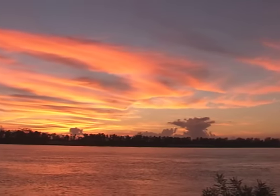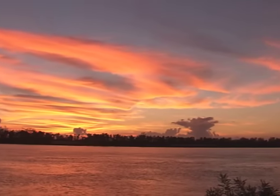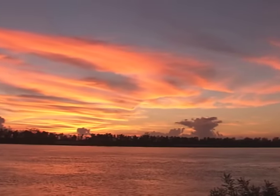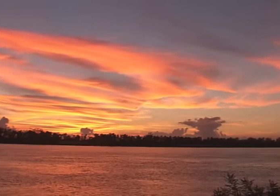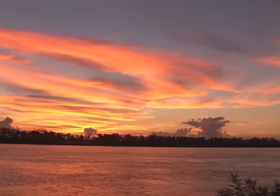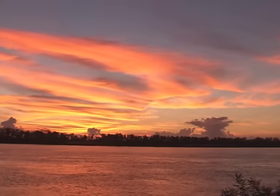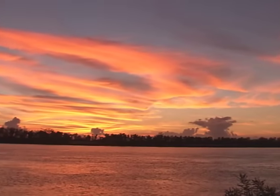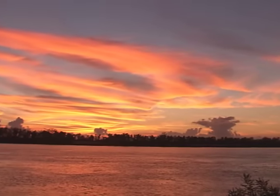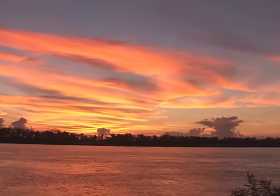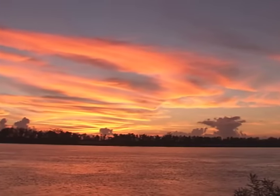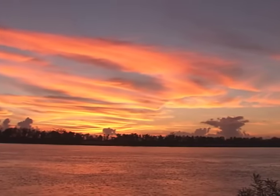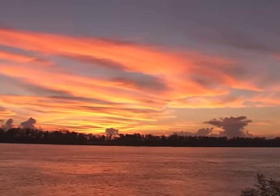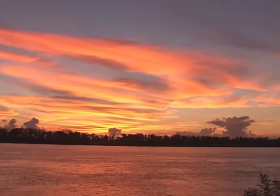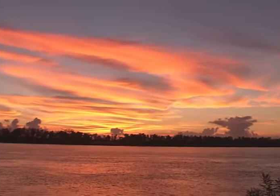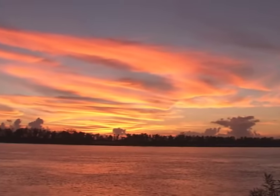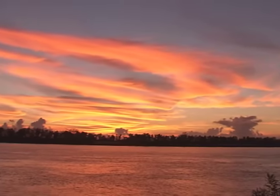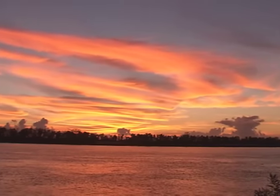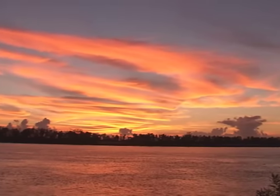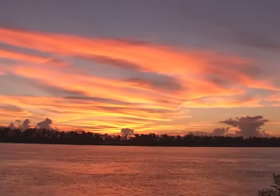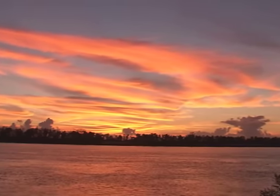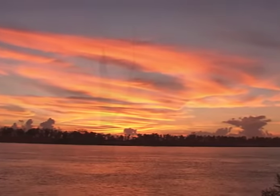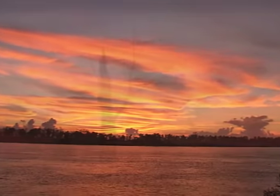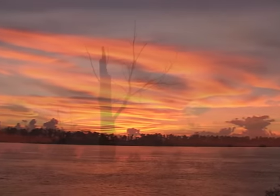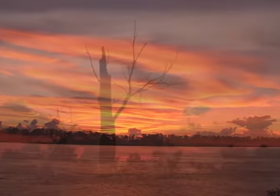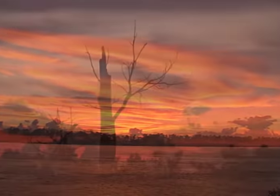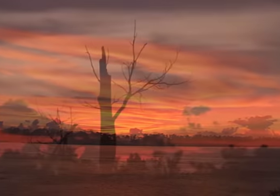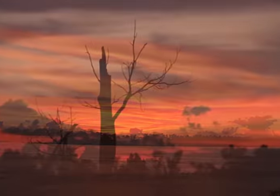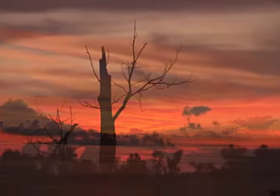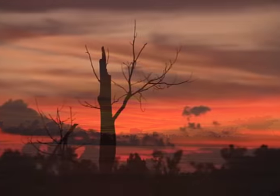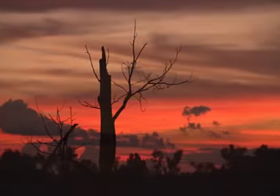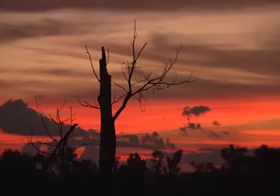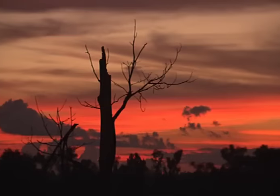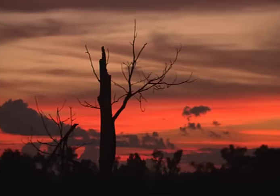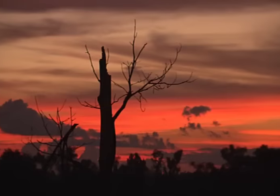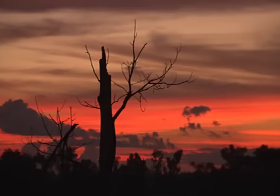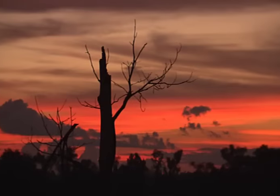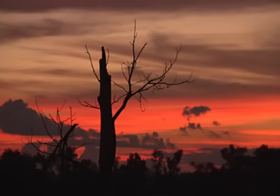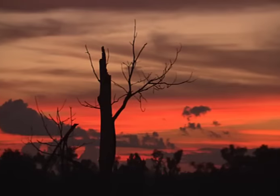fervent Christians labored to bring the Gospel to unbelievers.